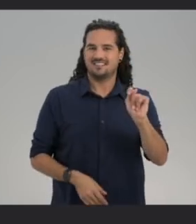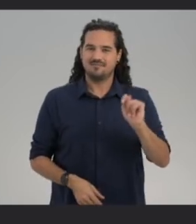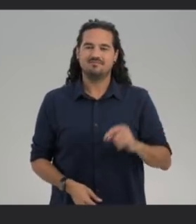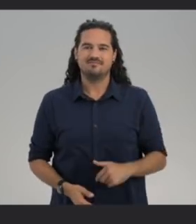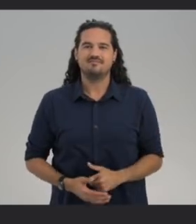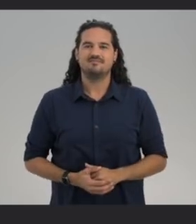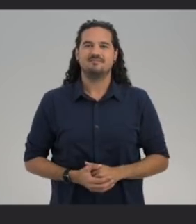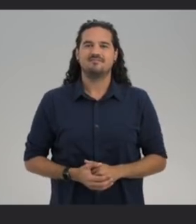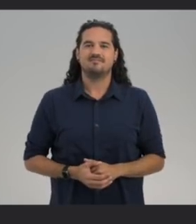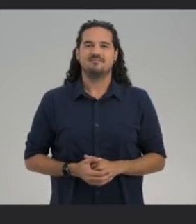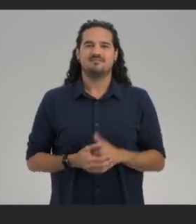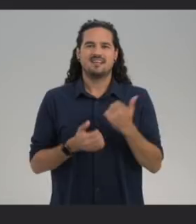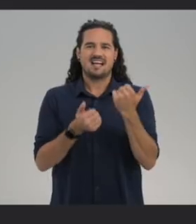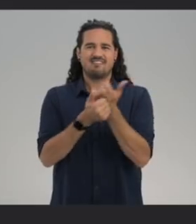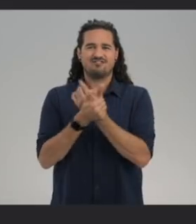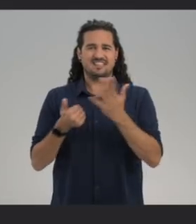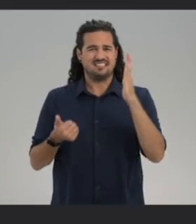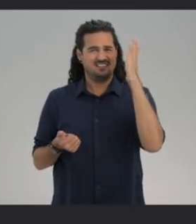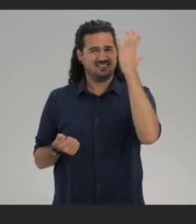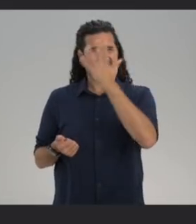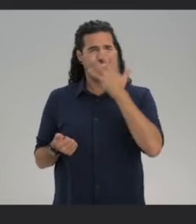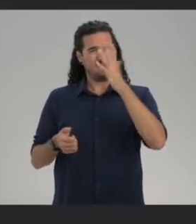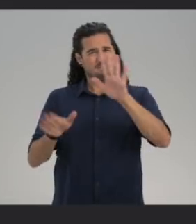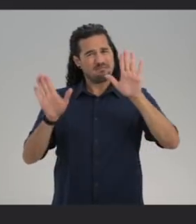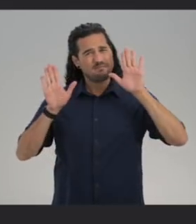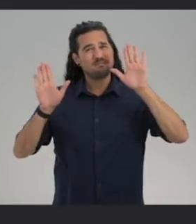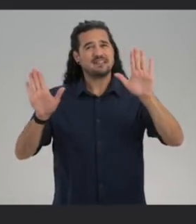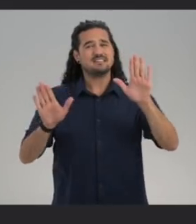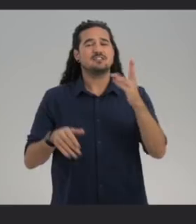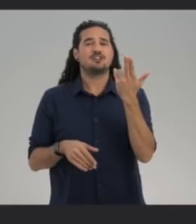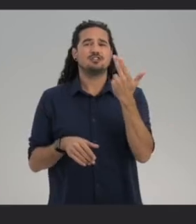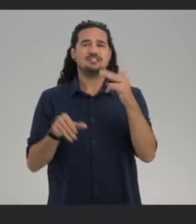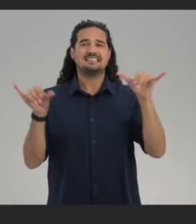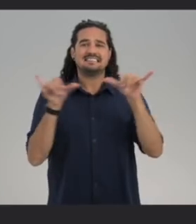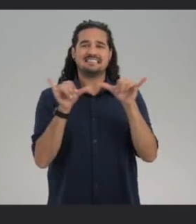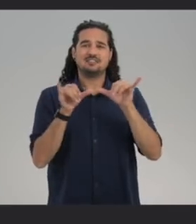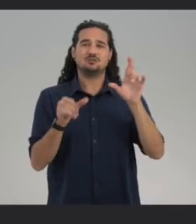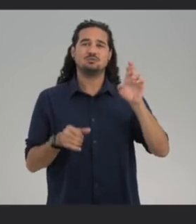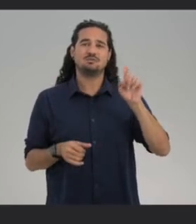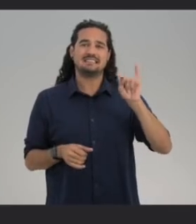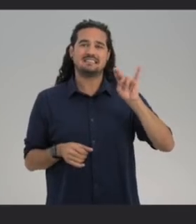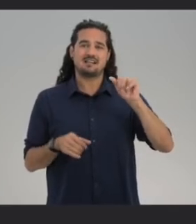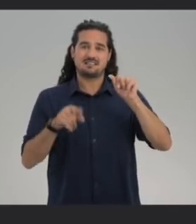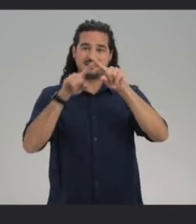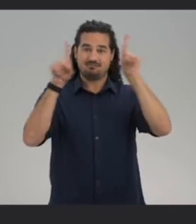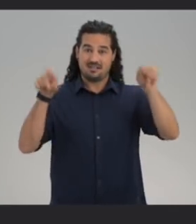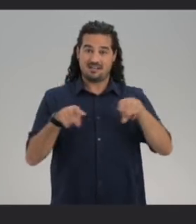In fact, everything looks stunning on the 13-inch Retina display, which now supports P3 wide color